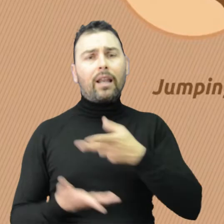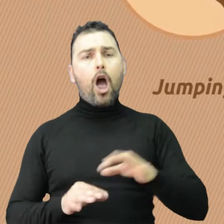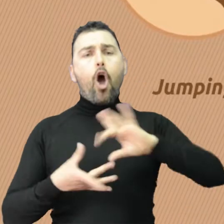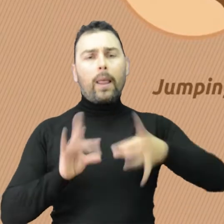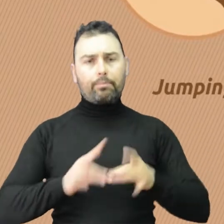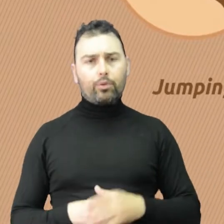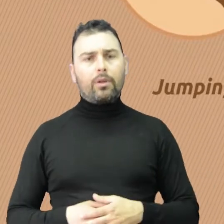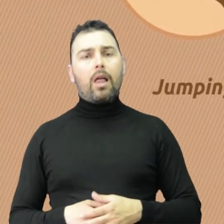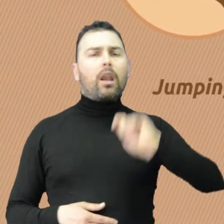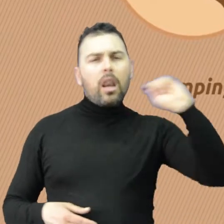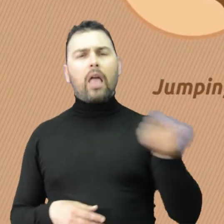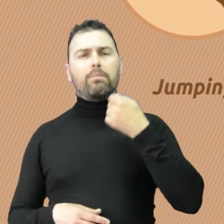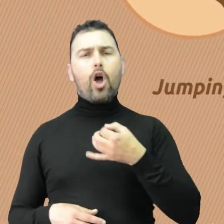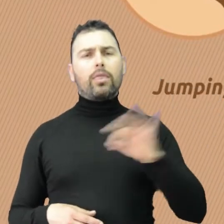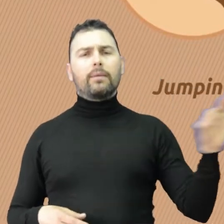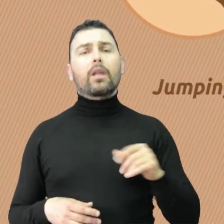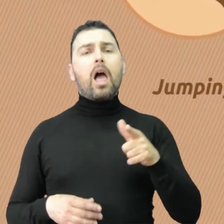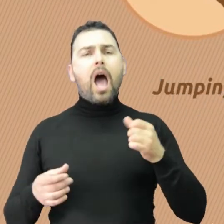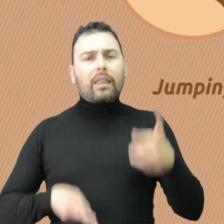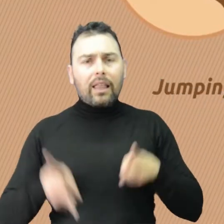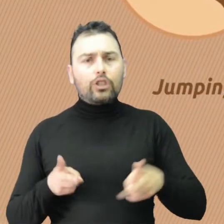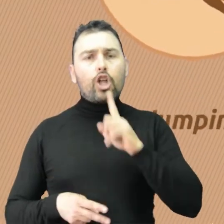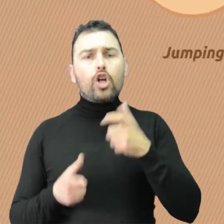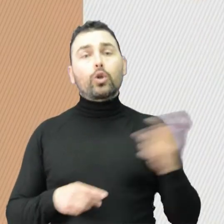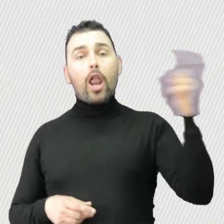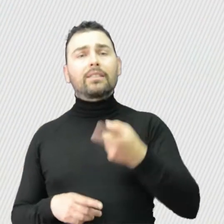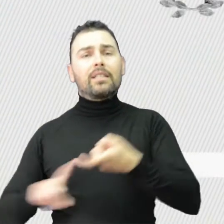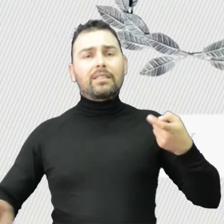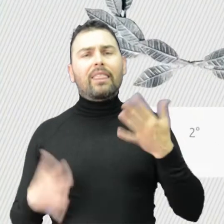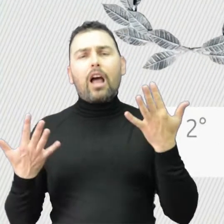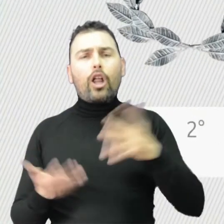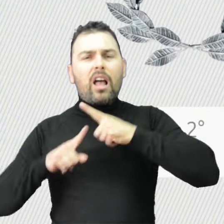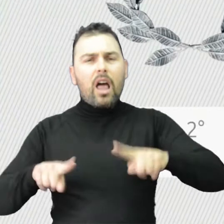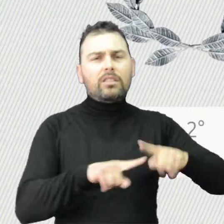like teamwork, discipline and effort still remain up to this day.